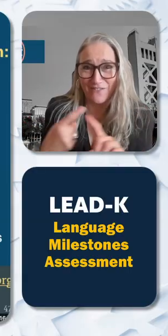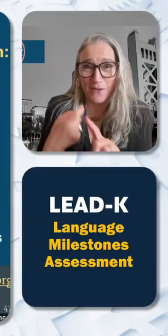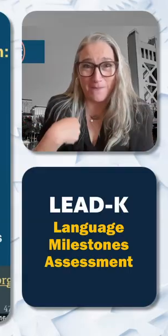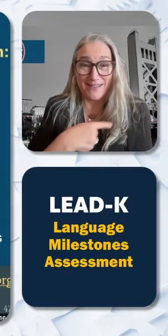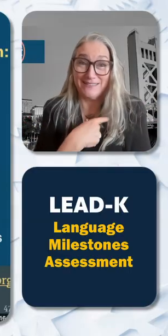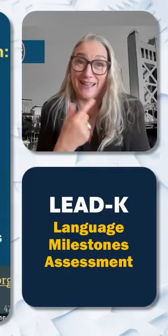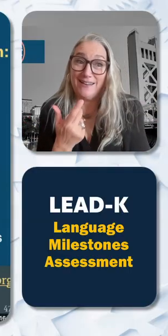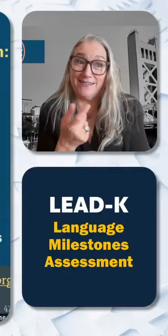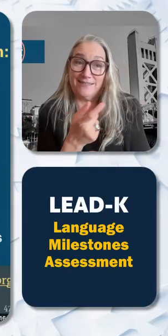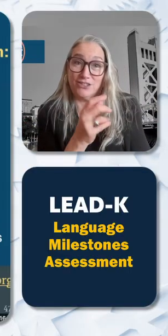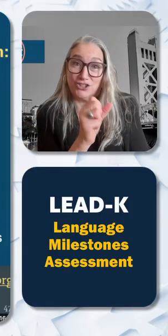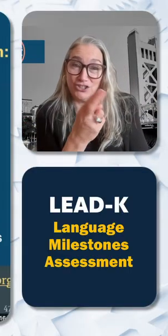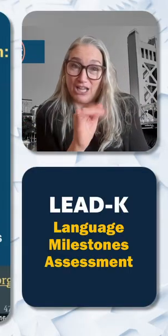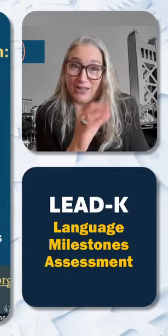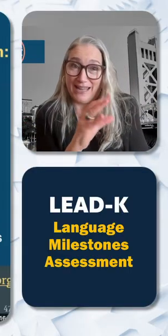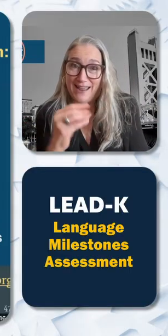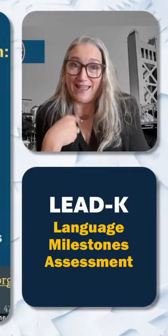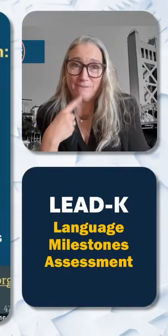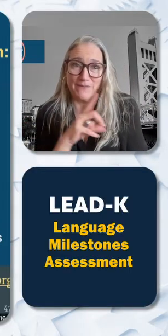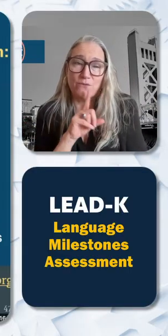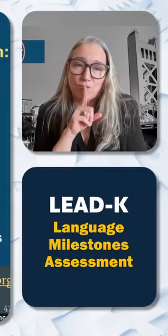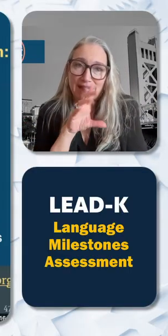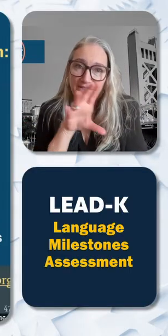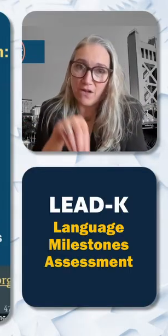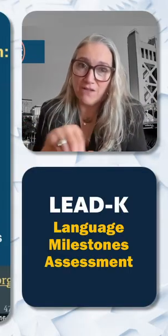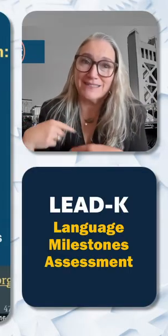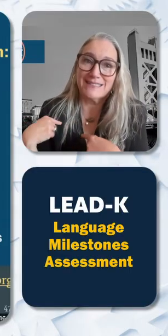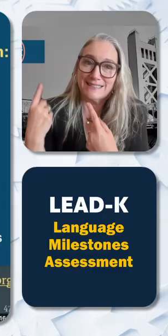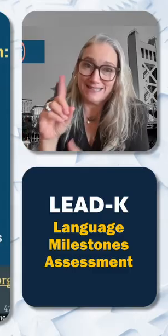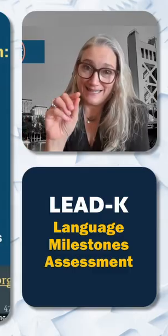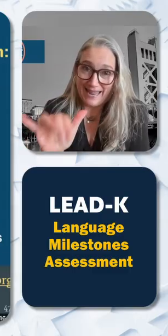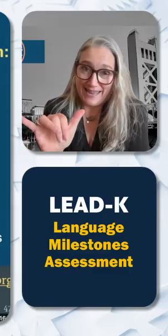and informing them about language that comes from us. Sheri and I have been